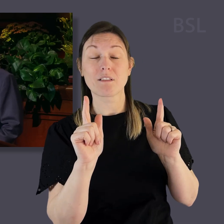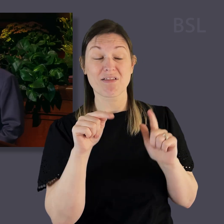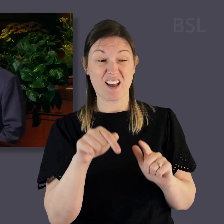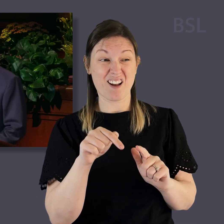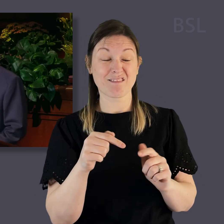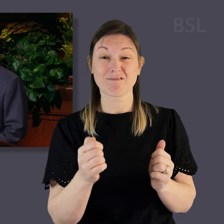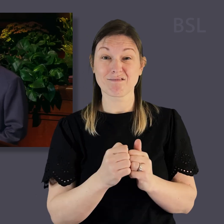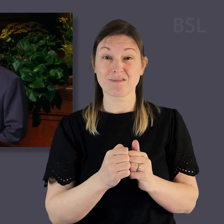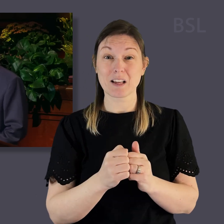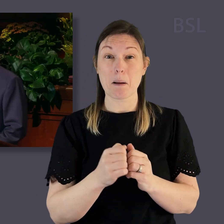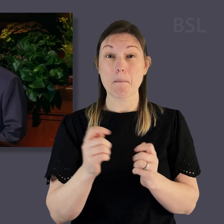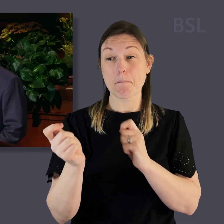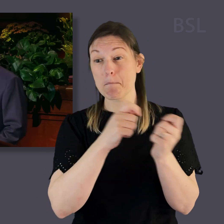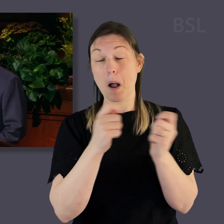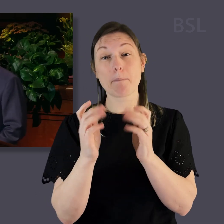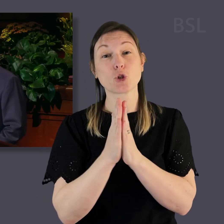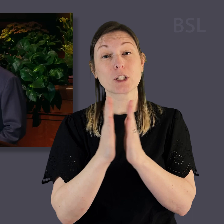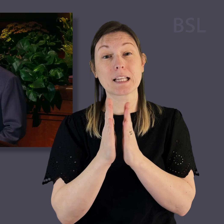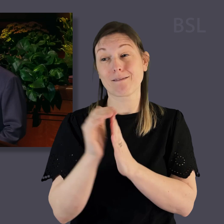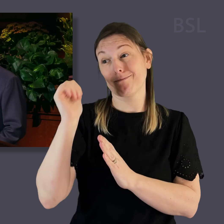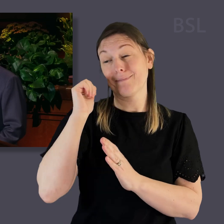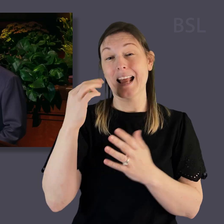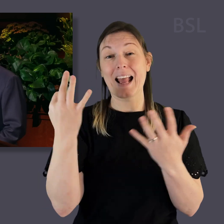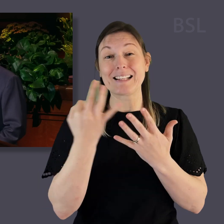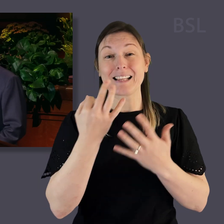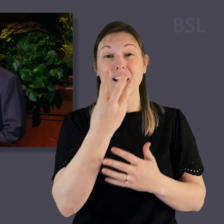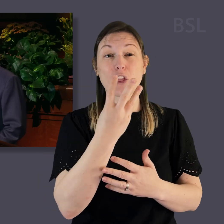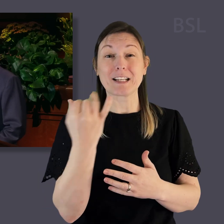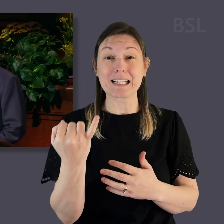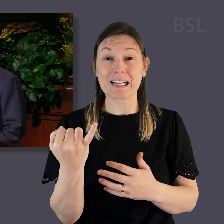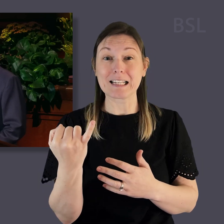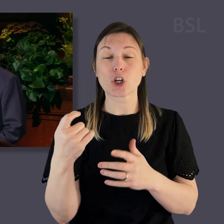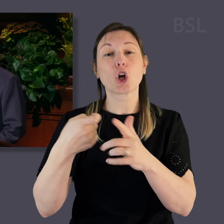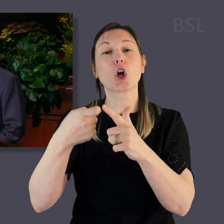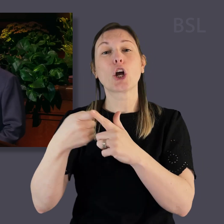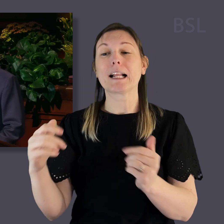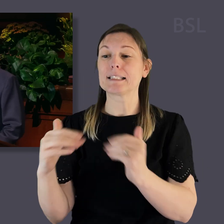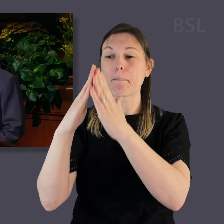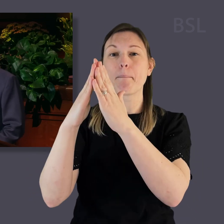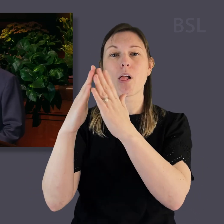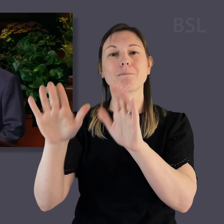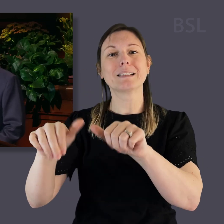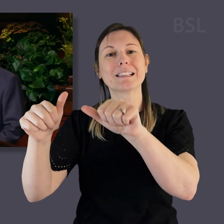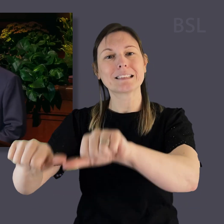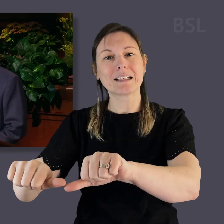How fitting that on Palm Sunday of 1836, the Kirtland Temple was being dedicated.